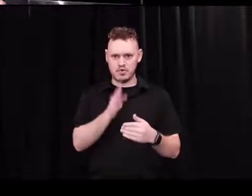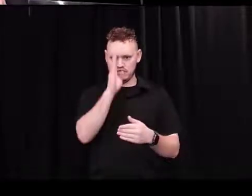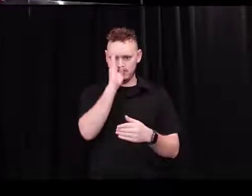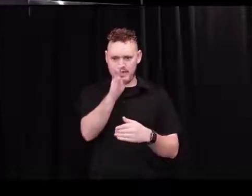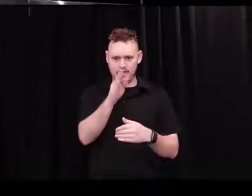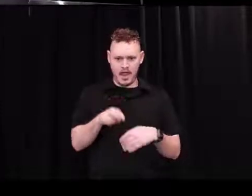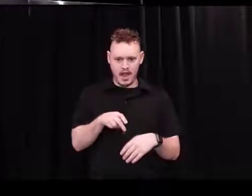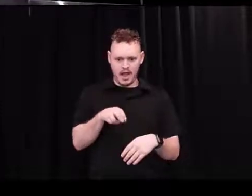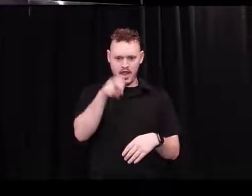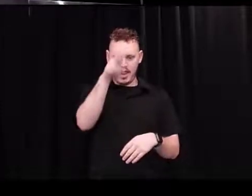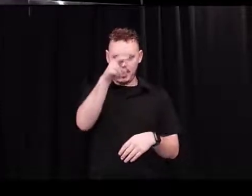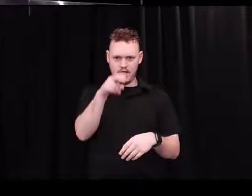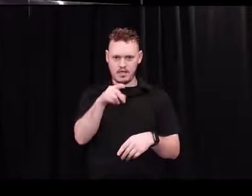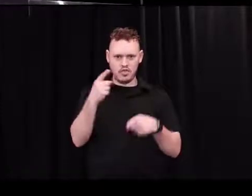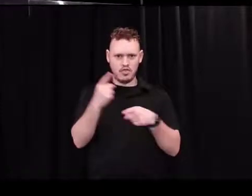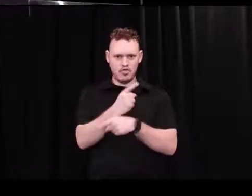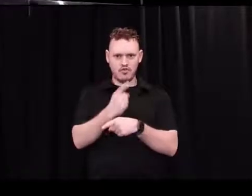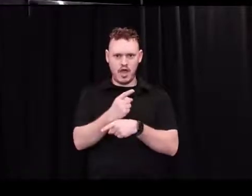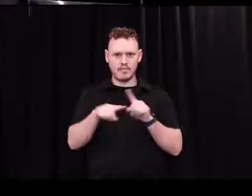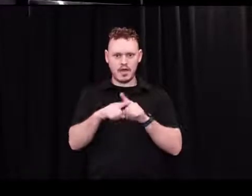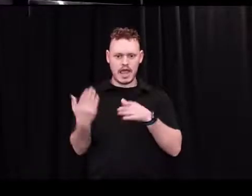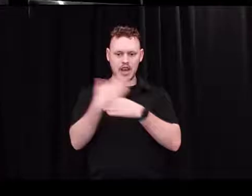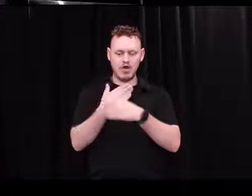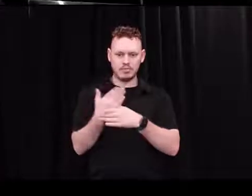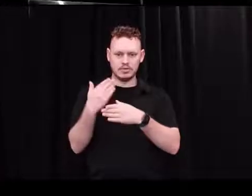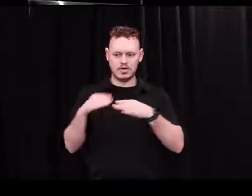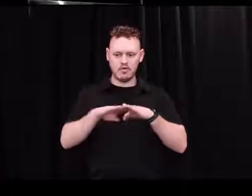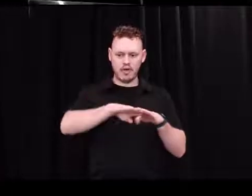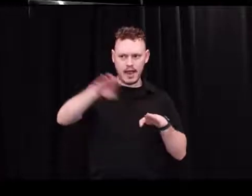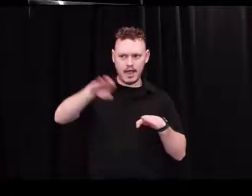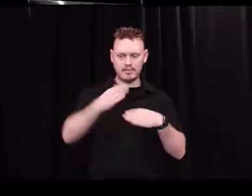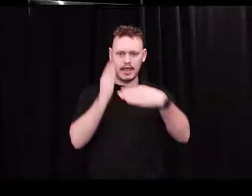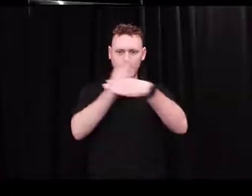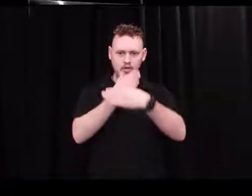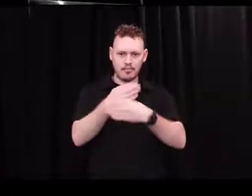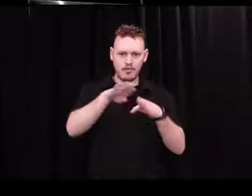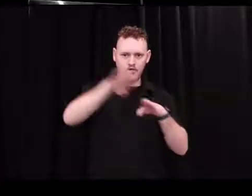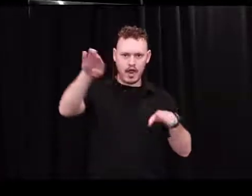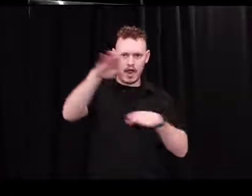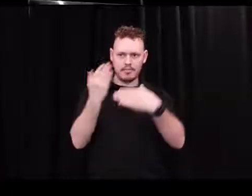but then that's going to be interrupted three times as you go through and have to go over this